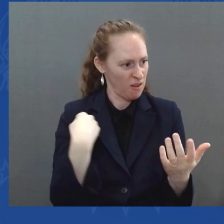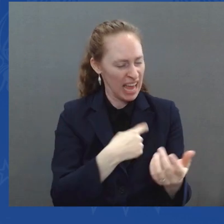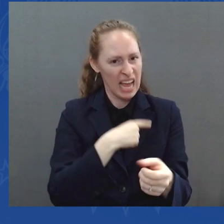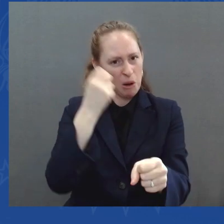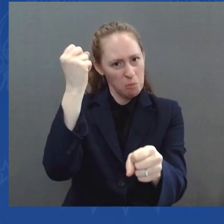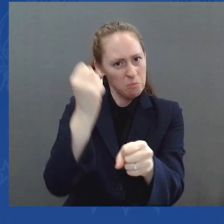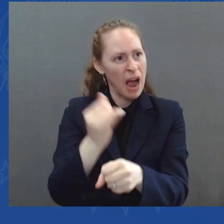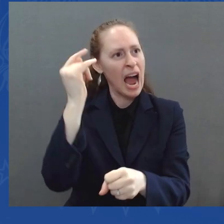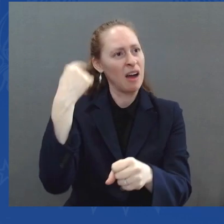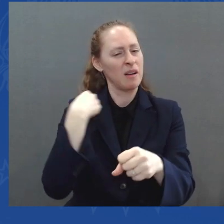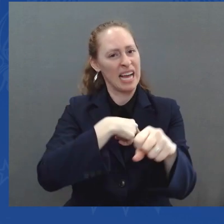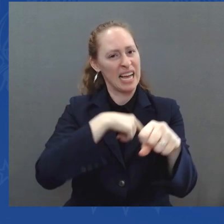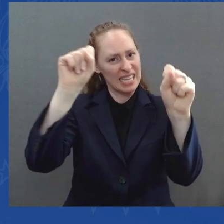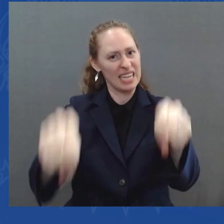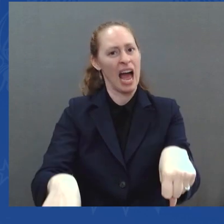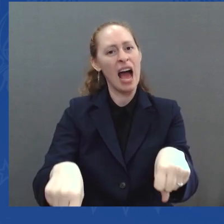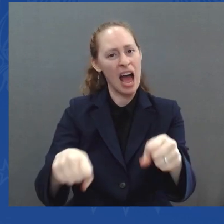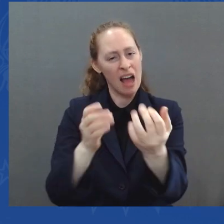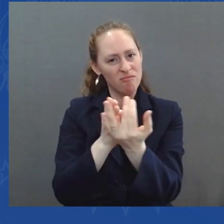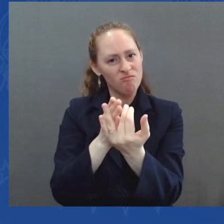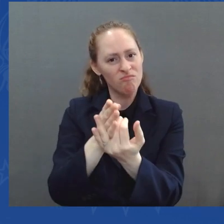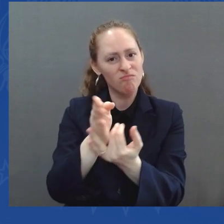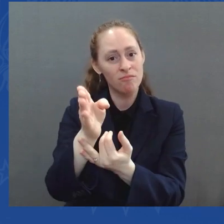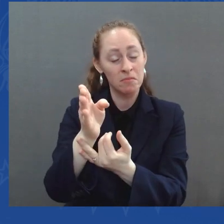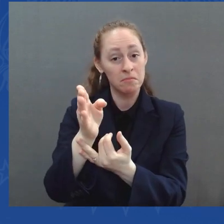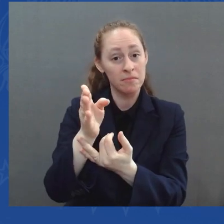Republicans tried to repeal what we had done